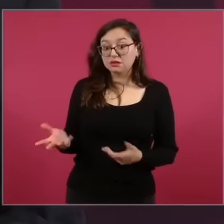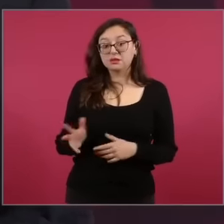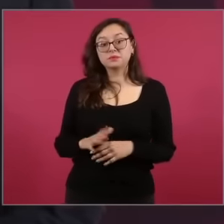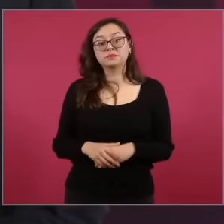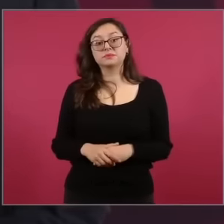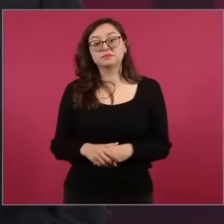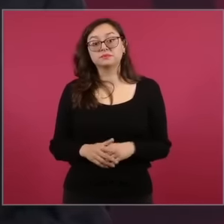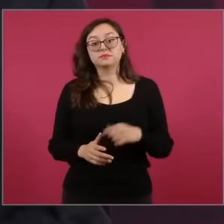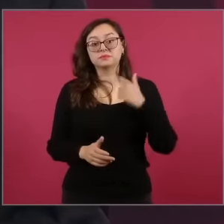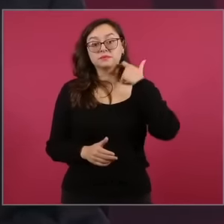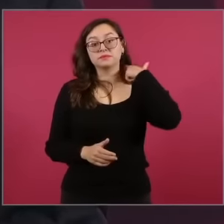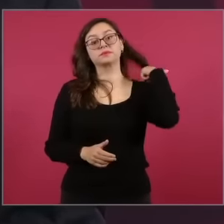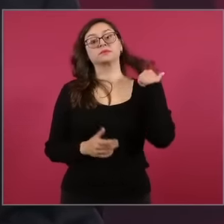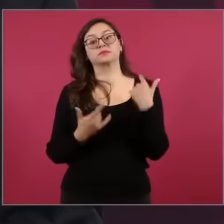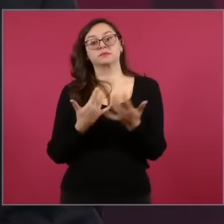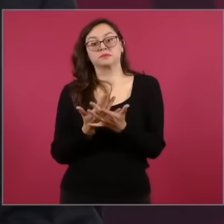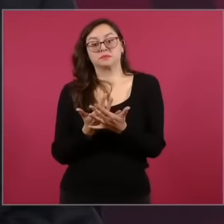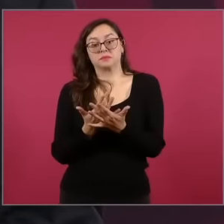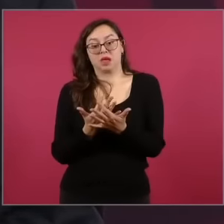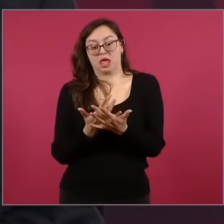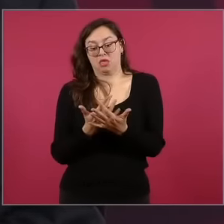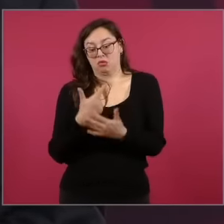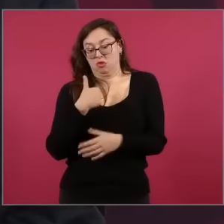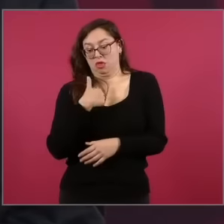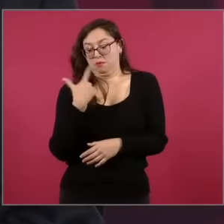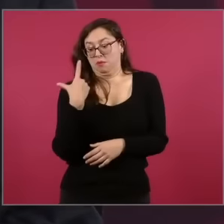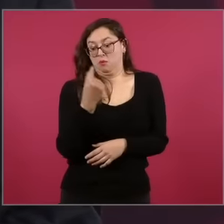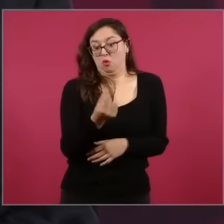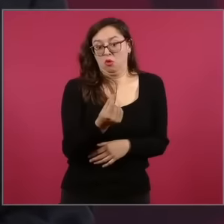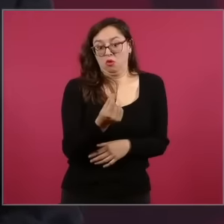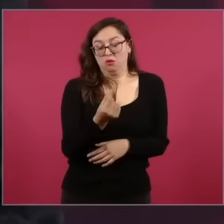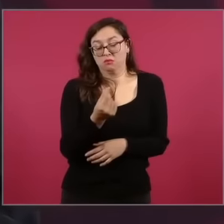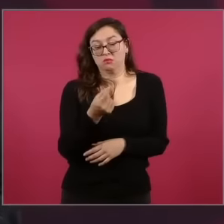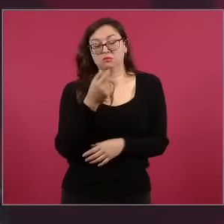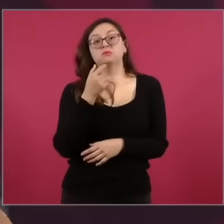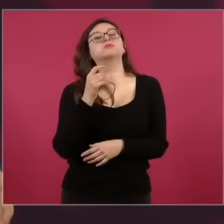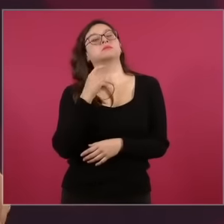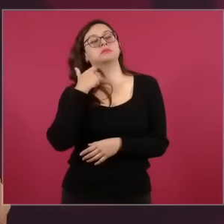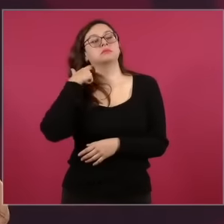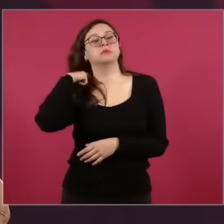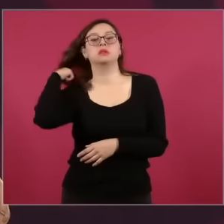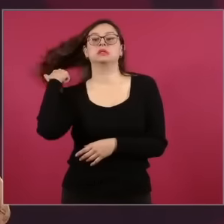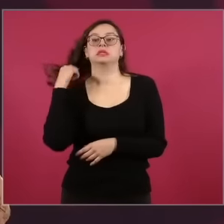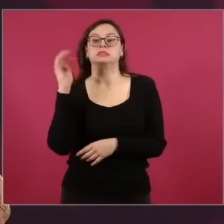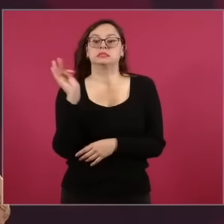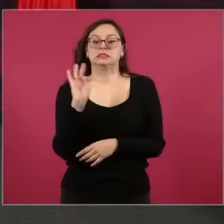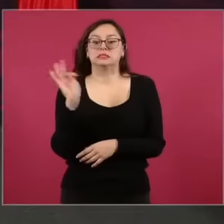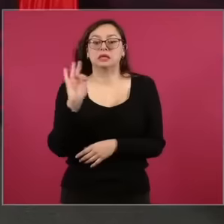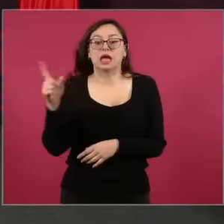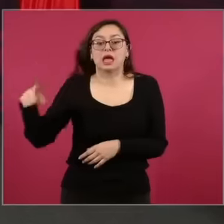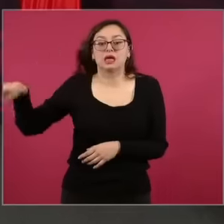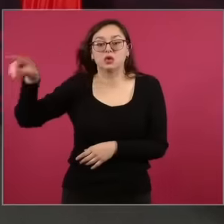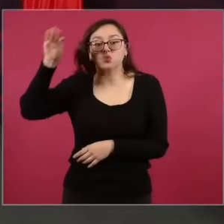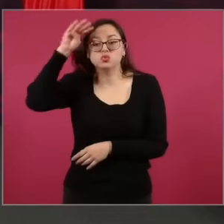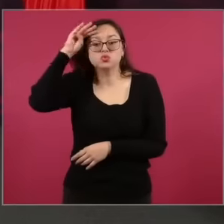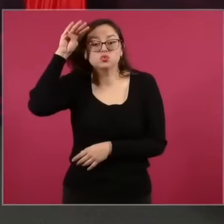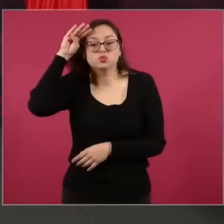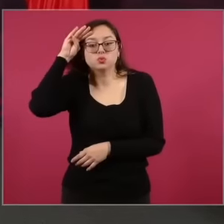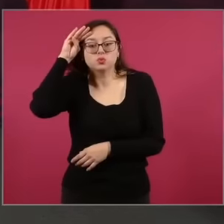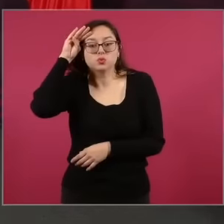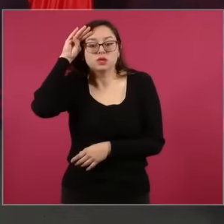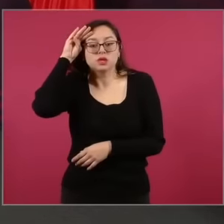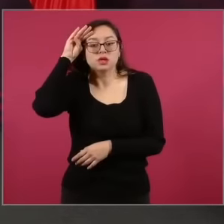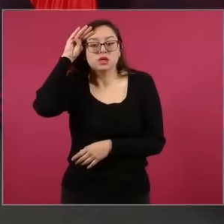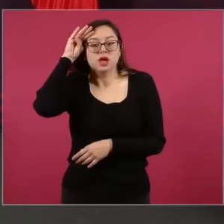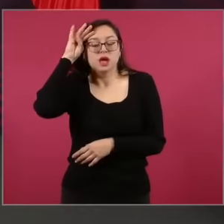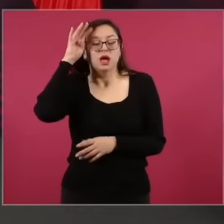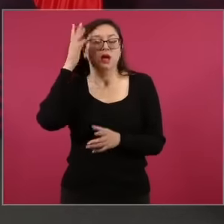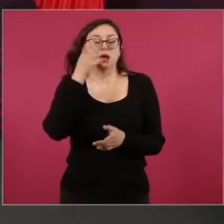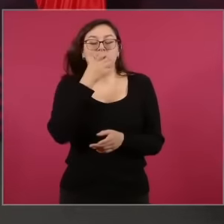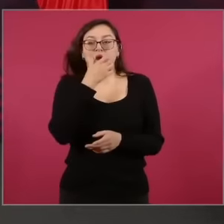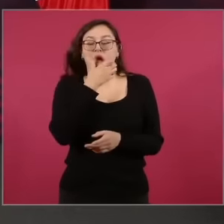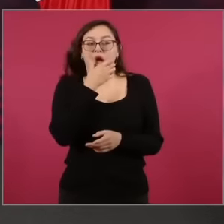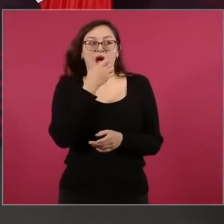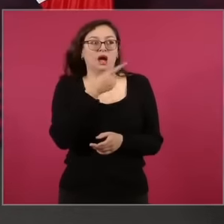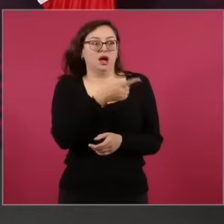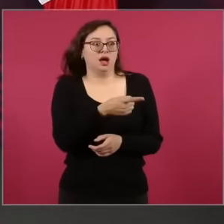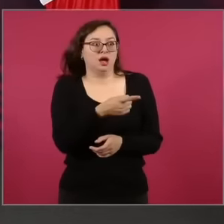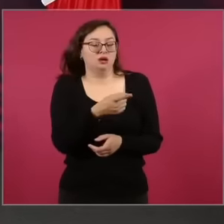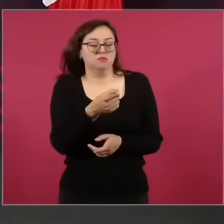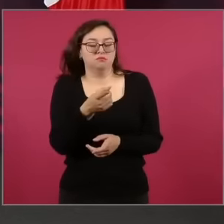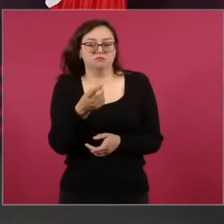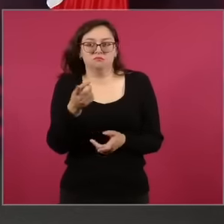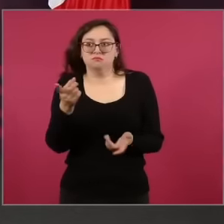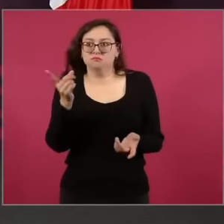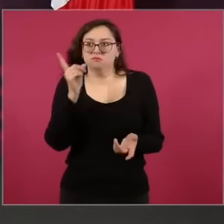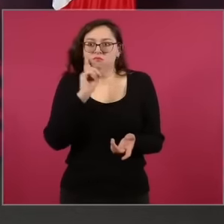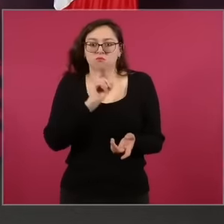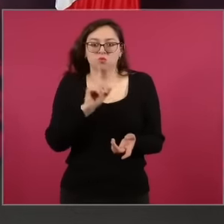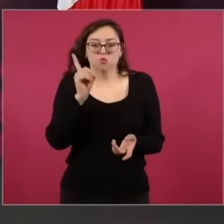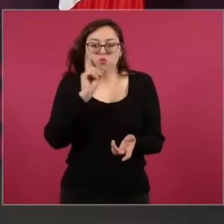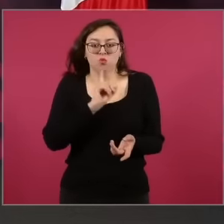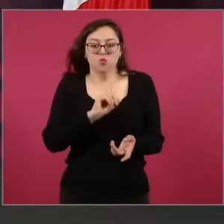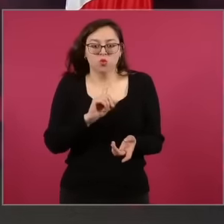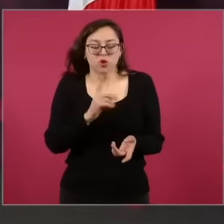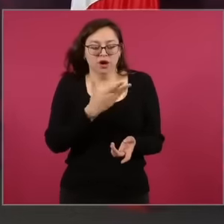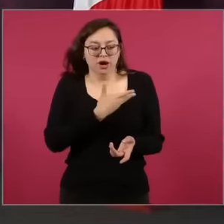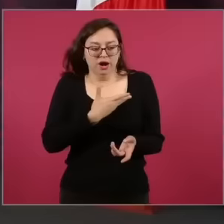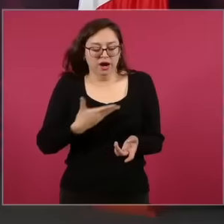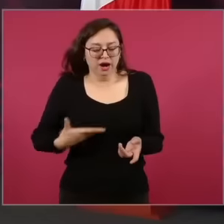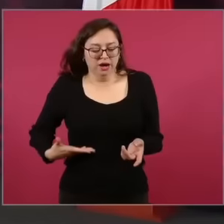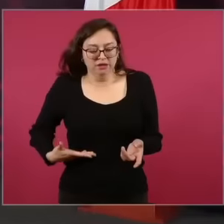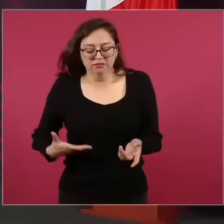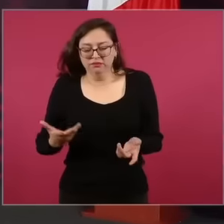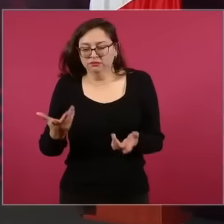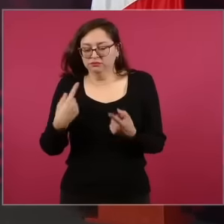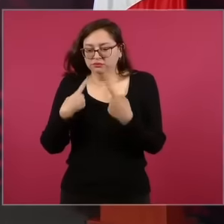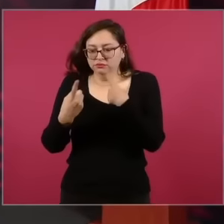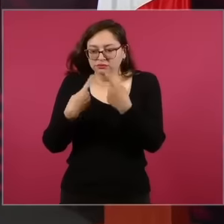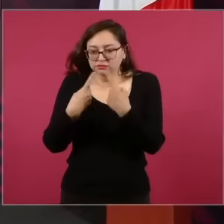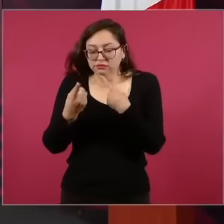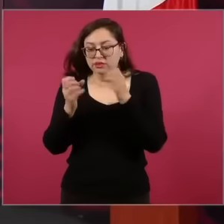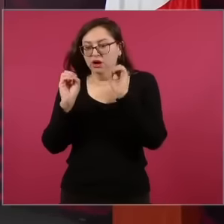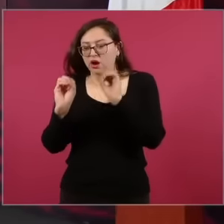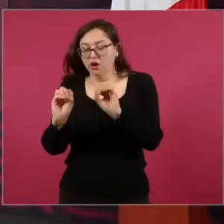to leave, possibly to see if they were waiting for Let's see if the judicial reform did not pass,